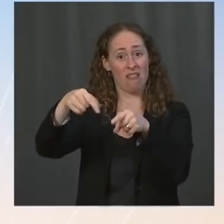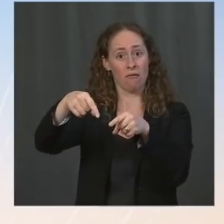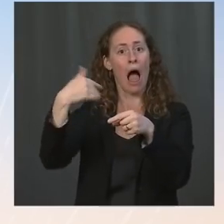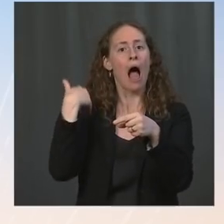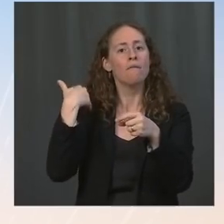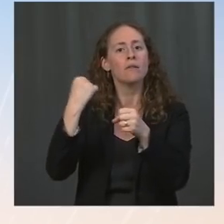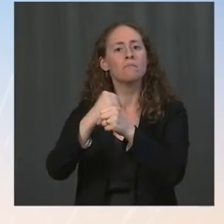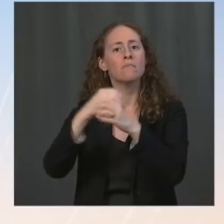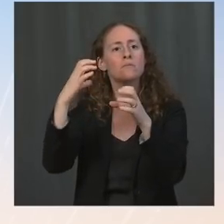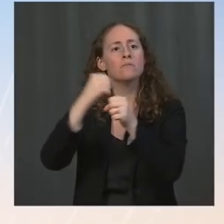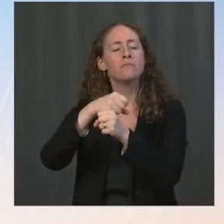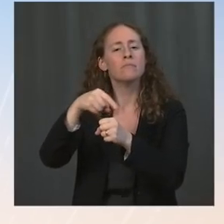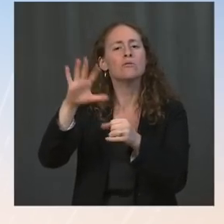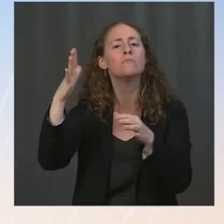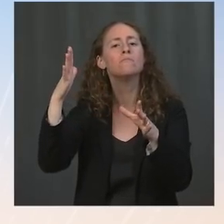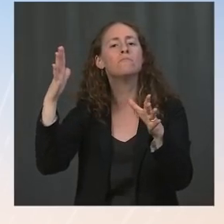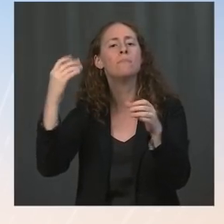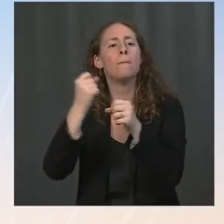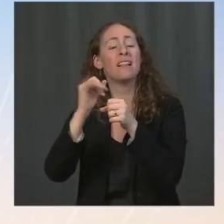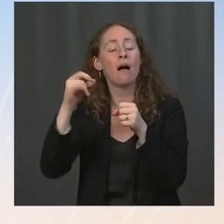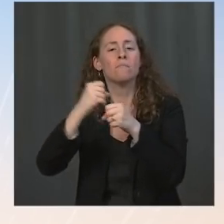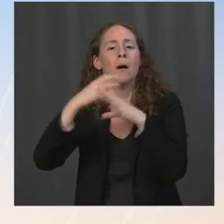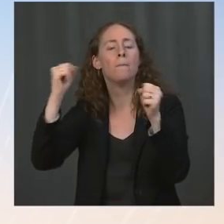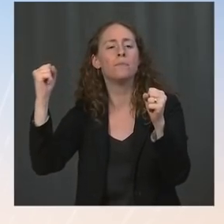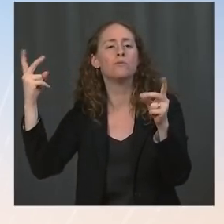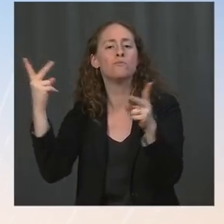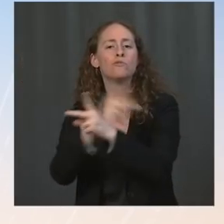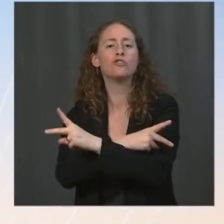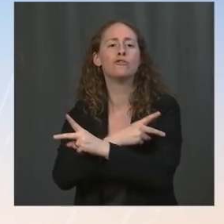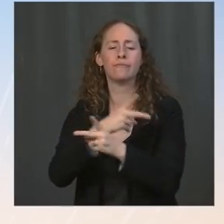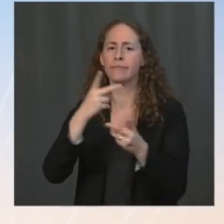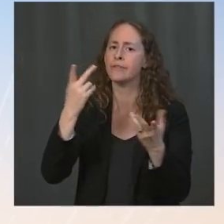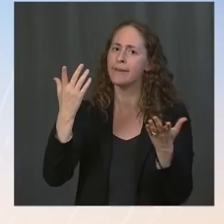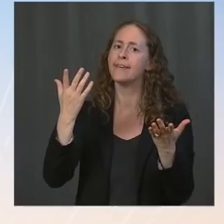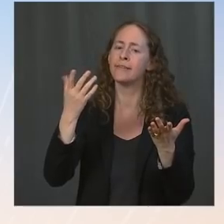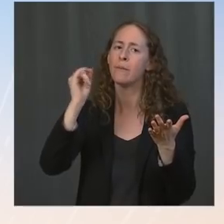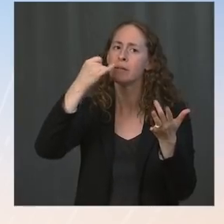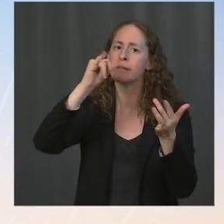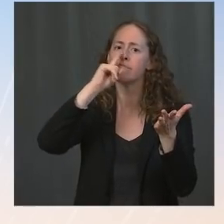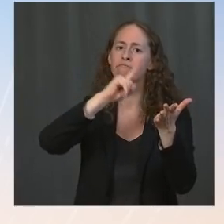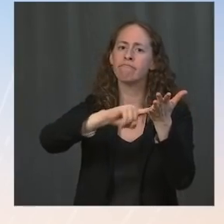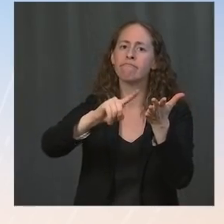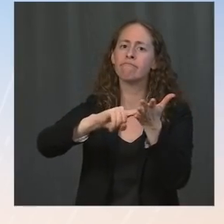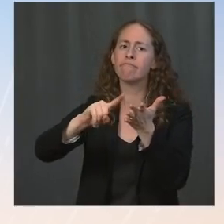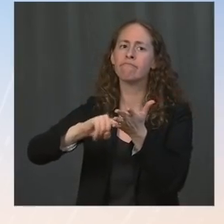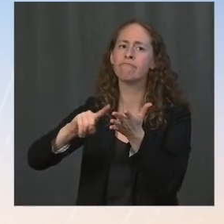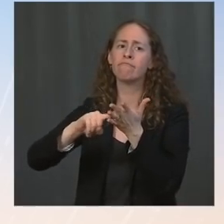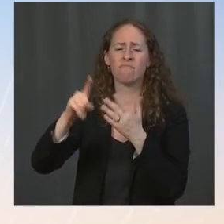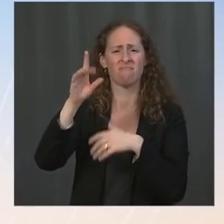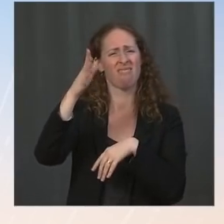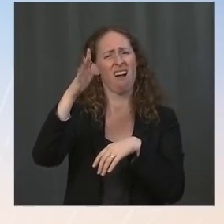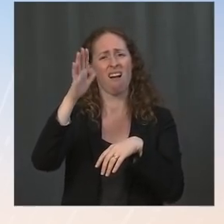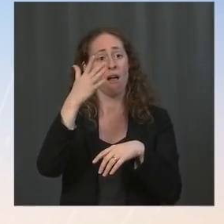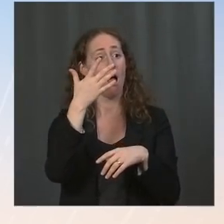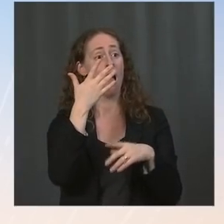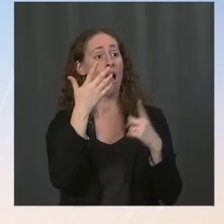But, of course, the loss of life from anywhere is horrible, and it impacts families no matter where they're living in the United States or around the world.